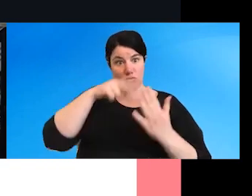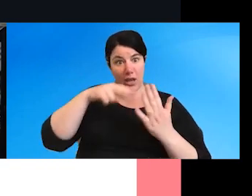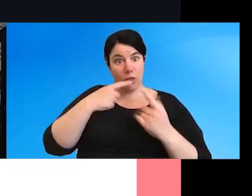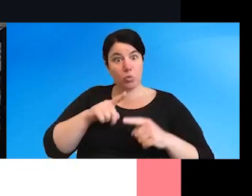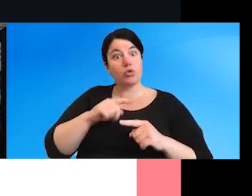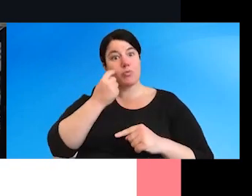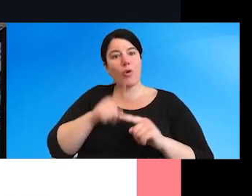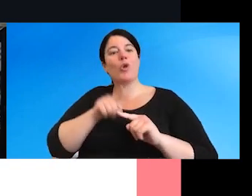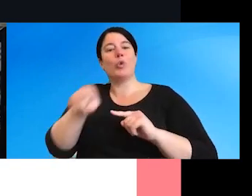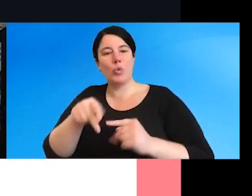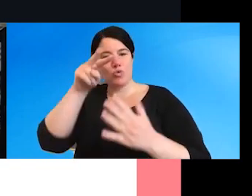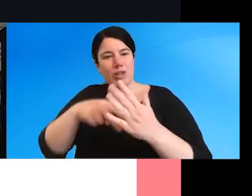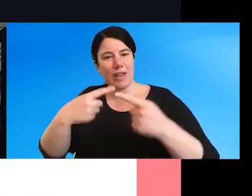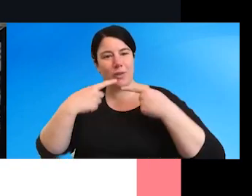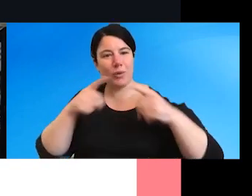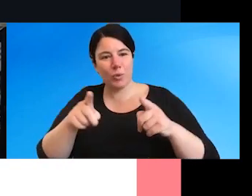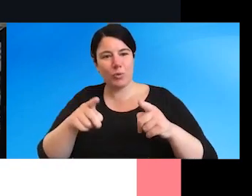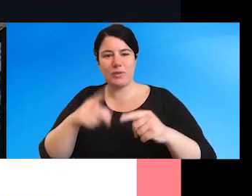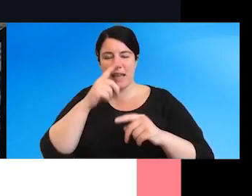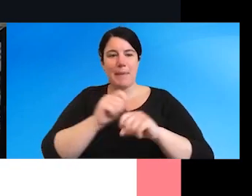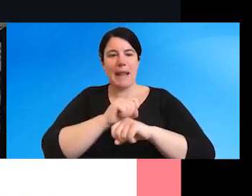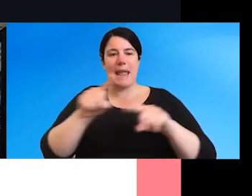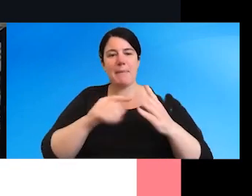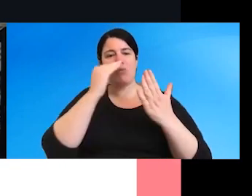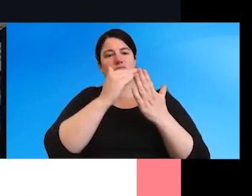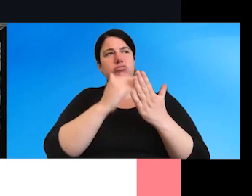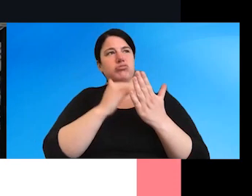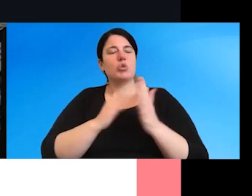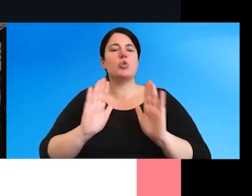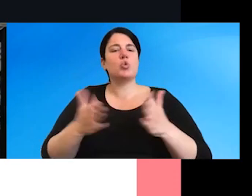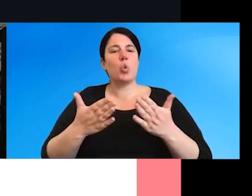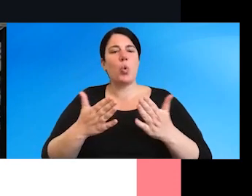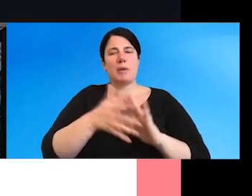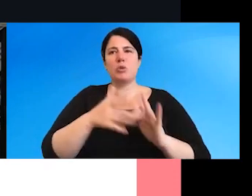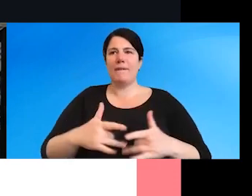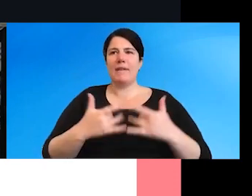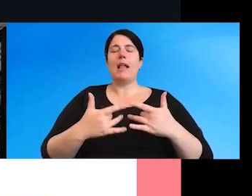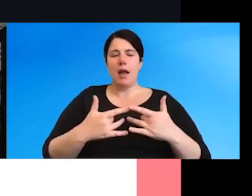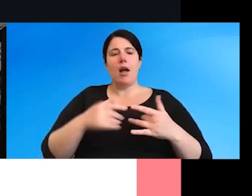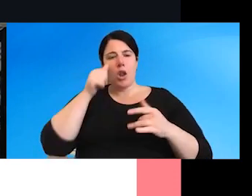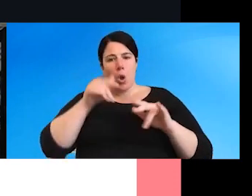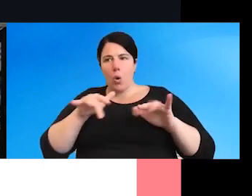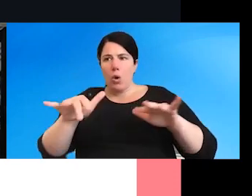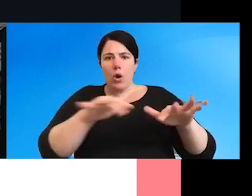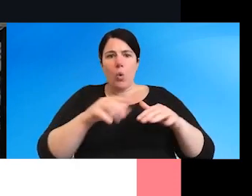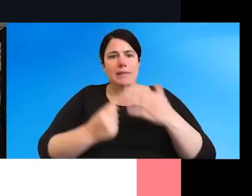monitoring, it can be a short email you share, so you feel very confident so you know what is happening in the world. It's a great